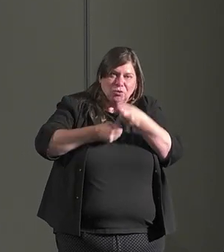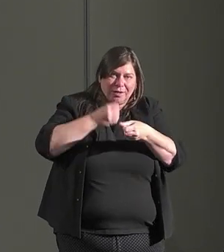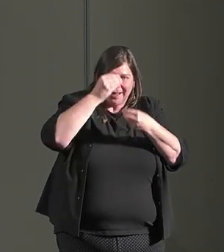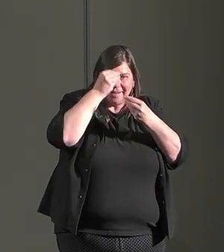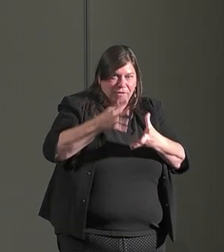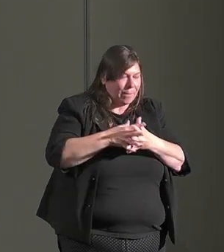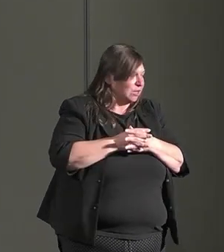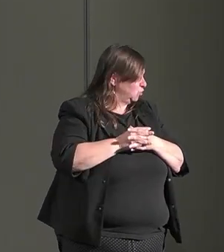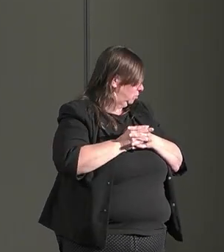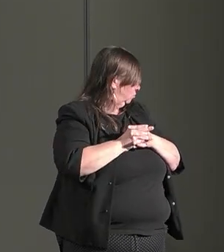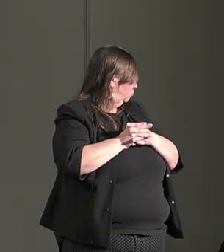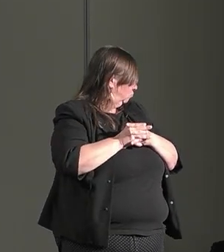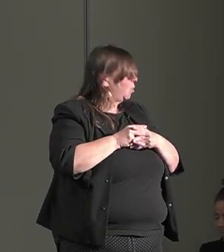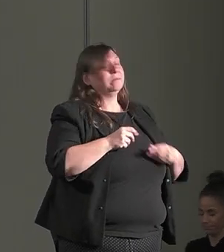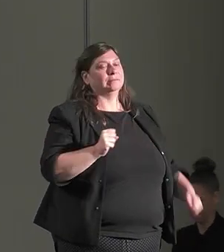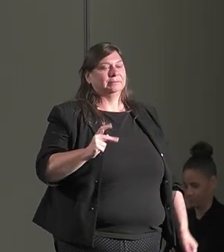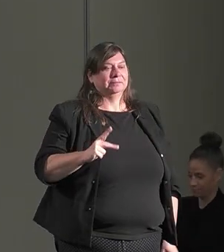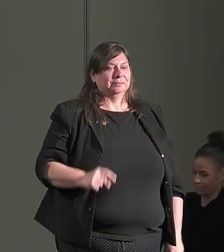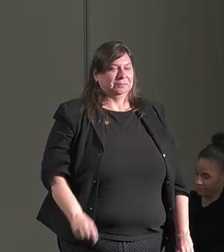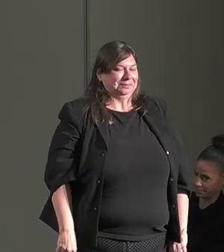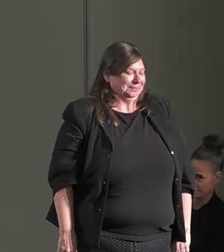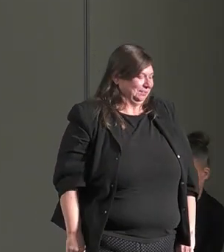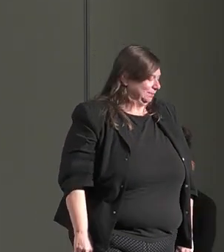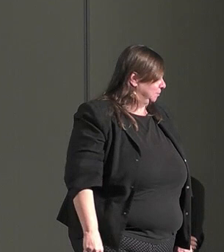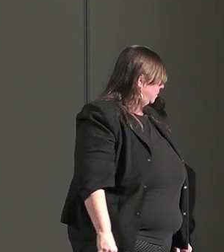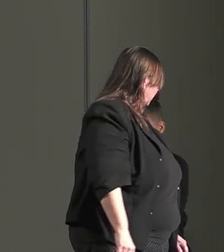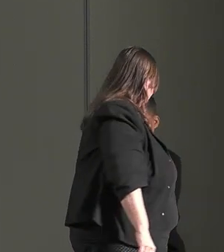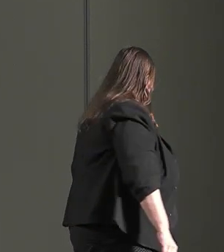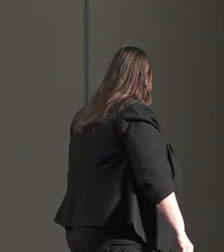We still had a problem. Up on the screen I illustrate the problem.